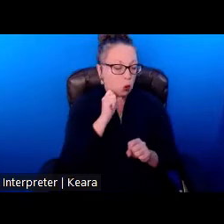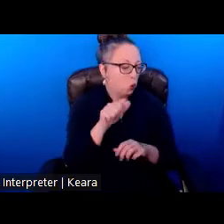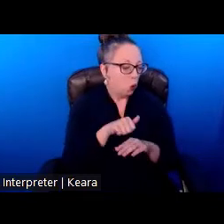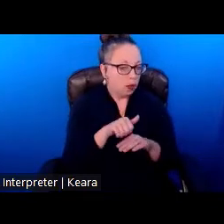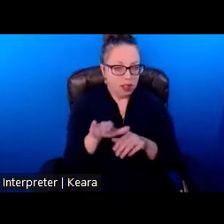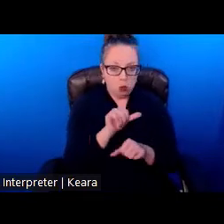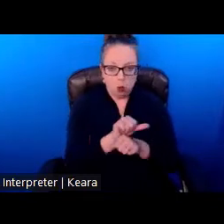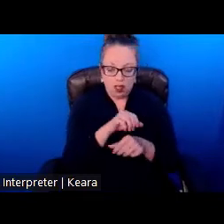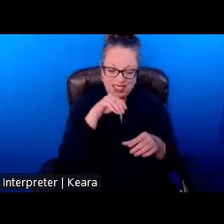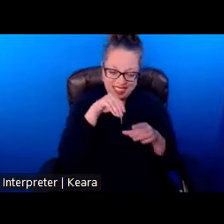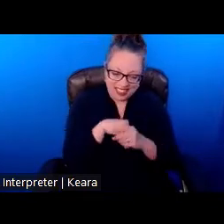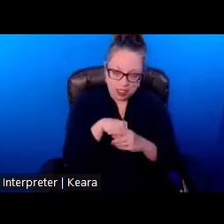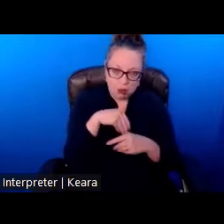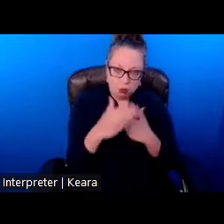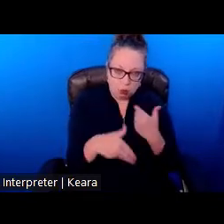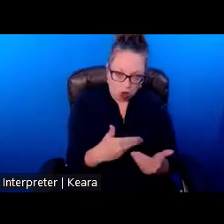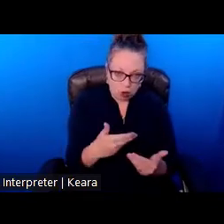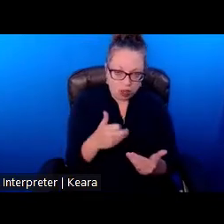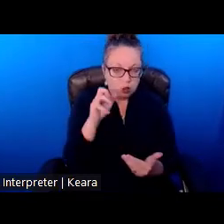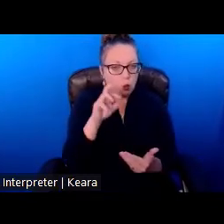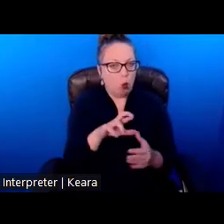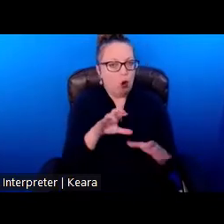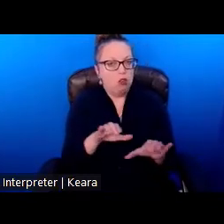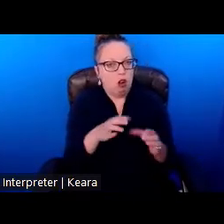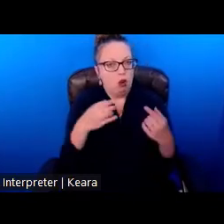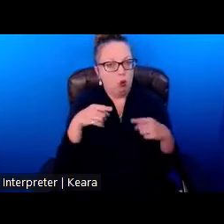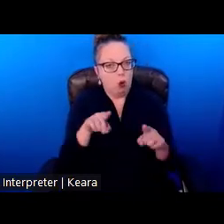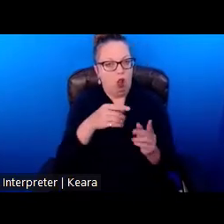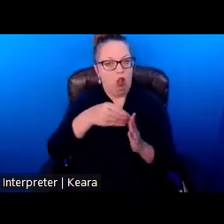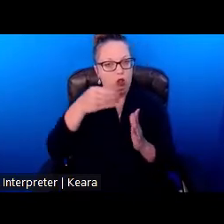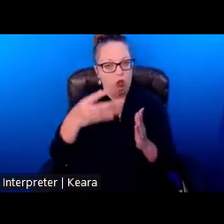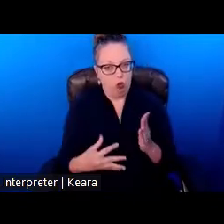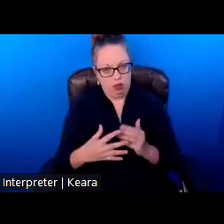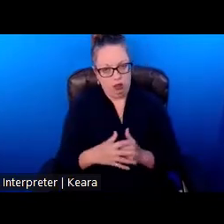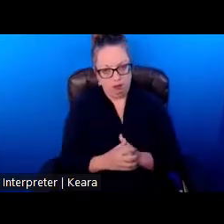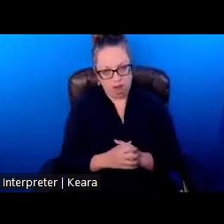while the applicant was a student.